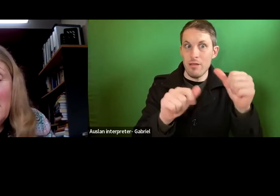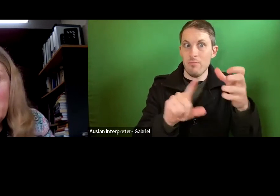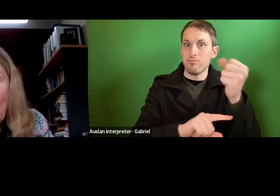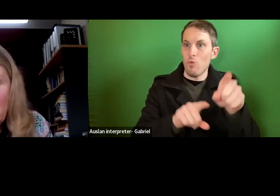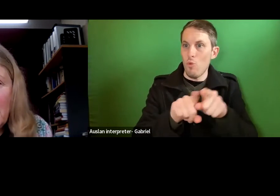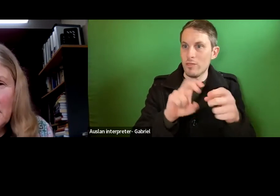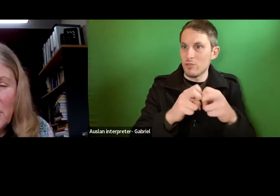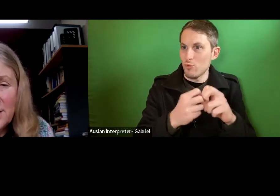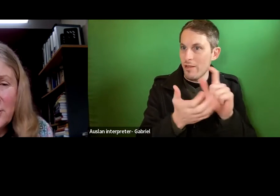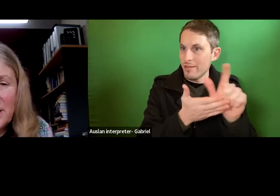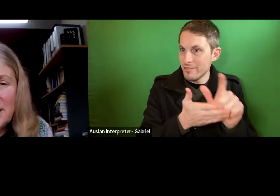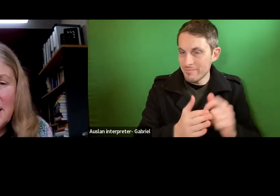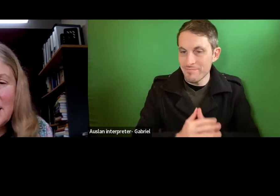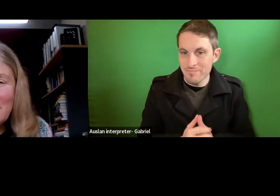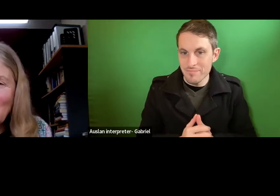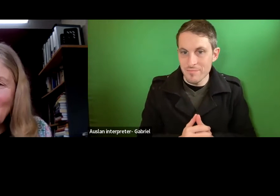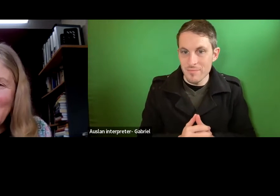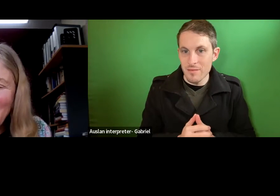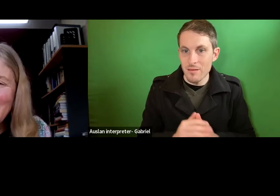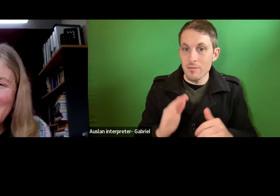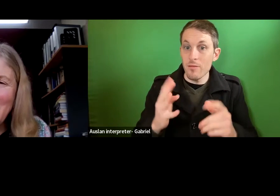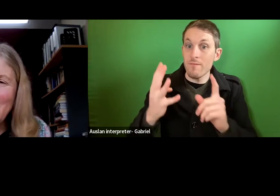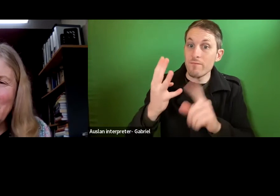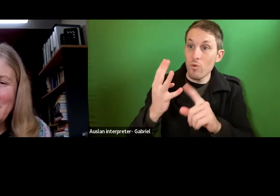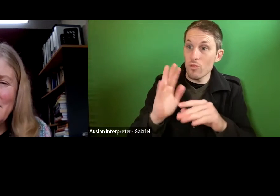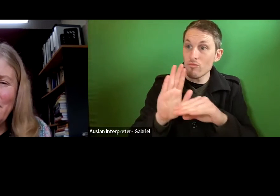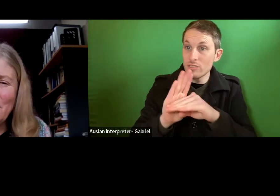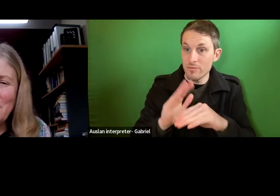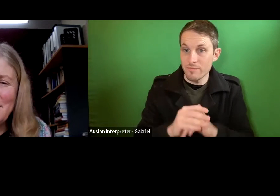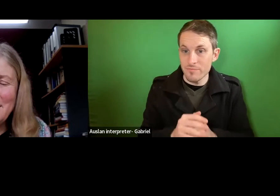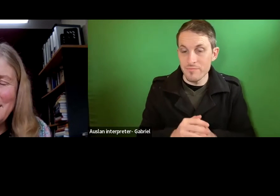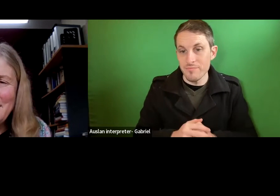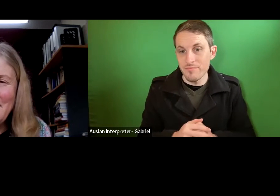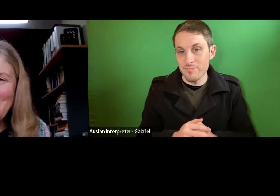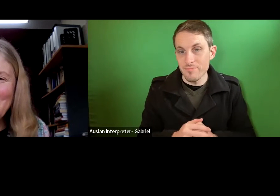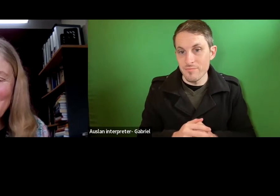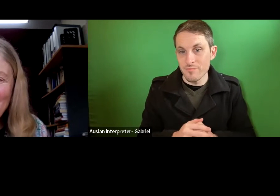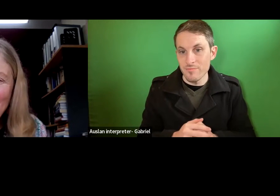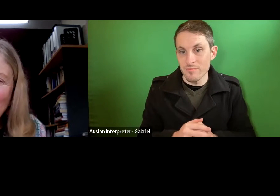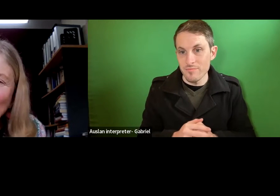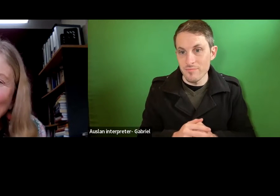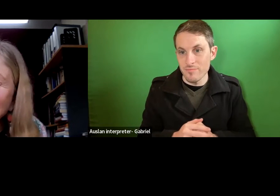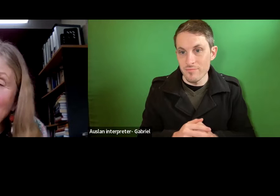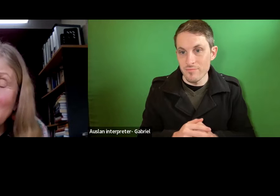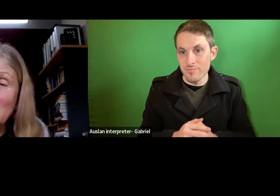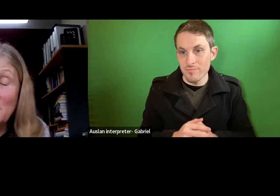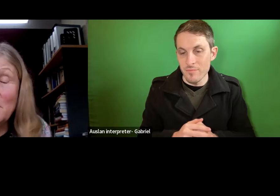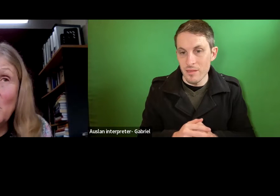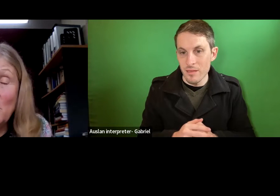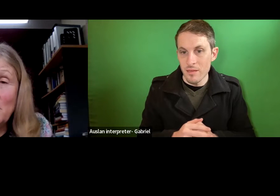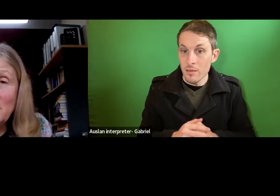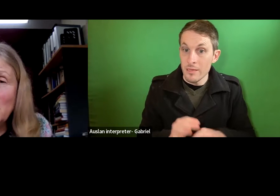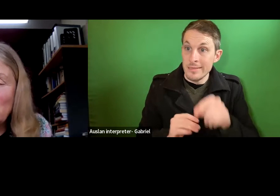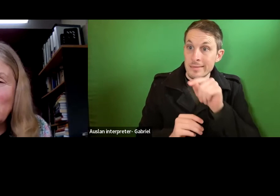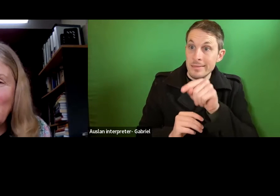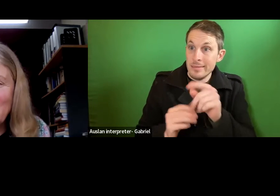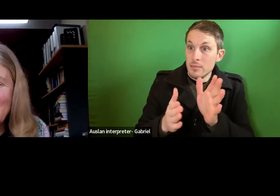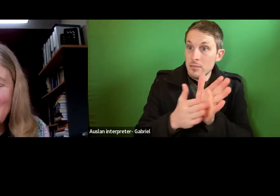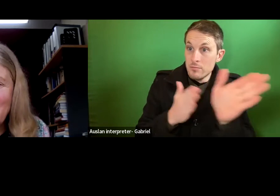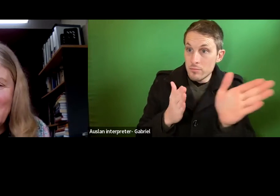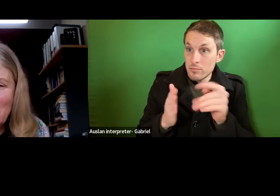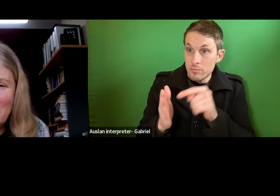And the fourth criteria is that we can't account for these difficulties due to other considerations